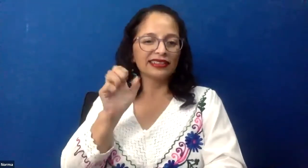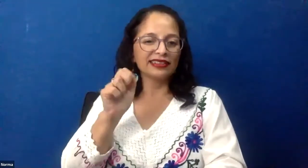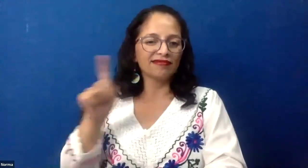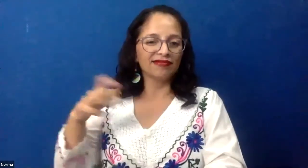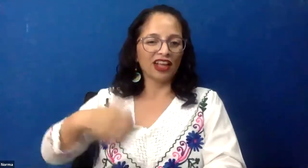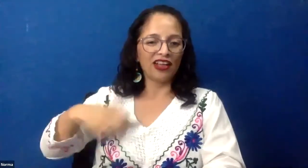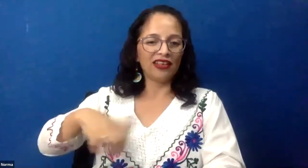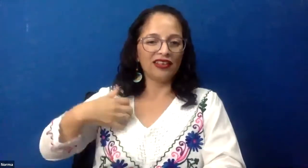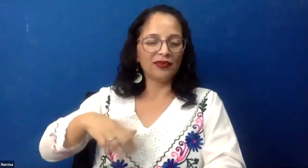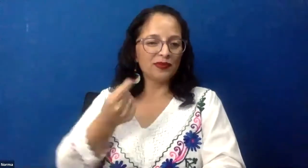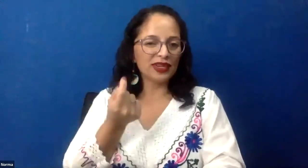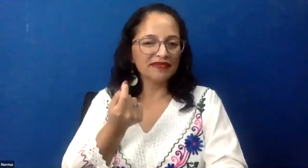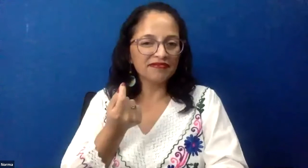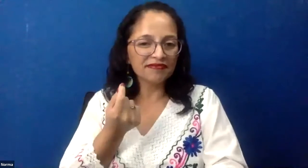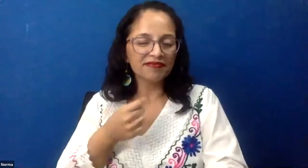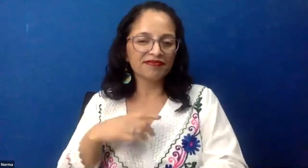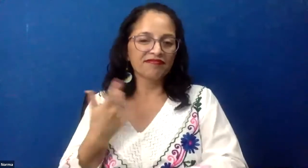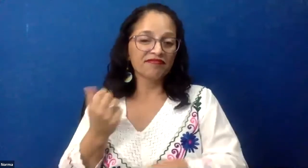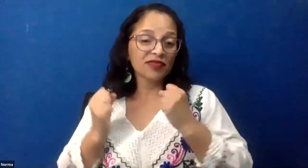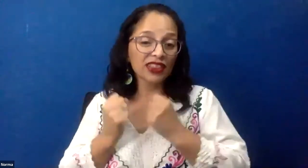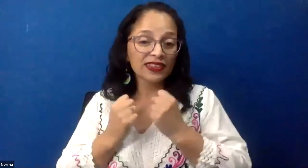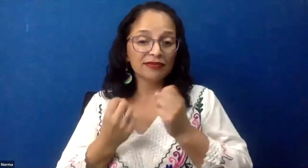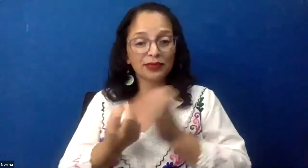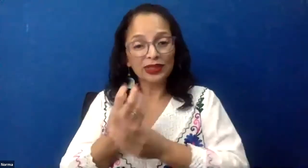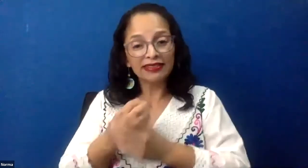In December, the season in Argentina is...